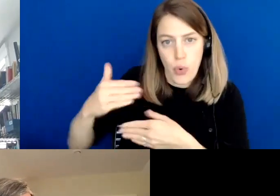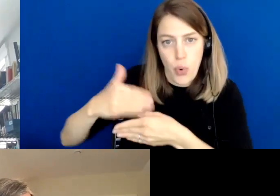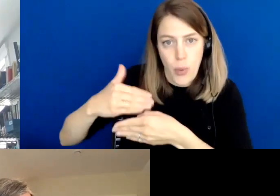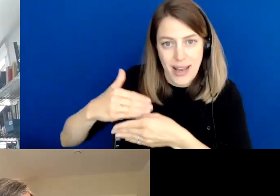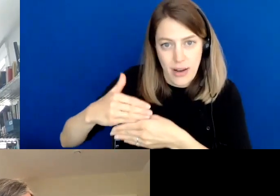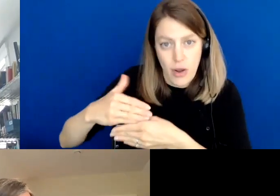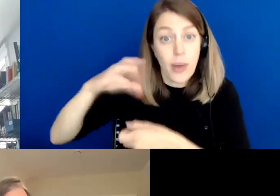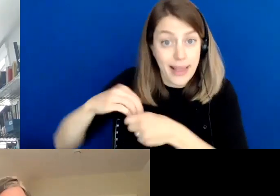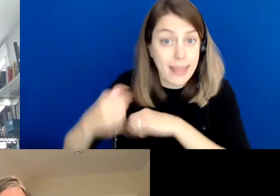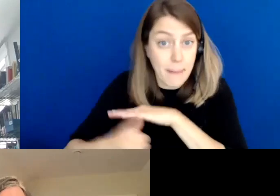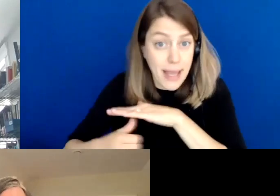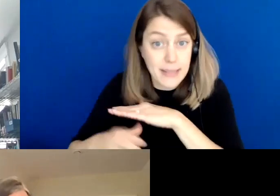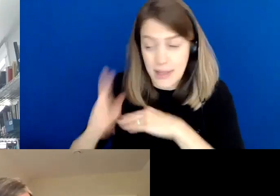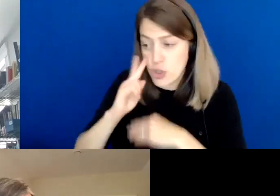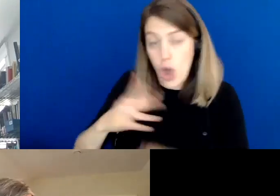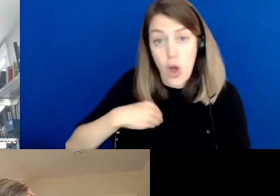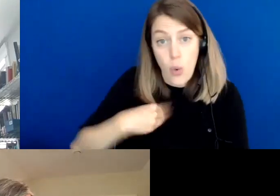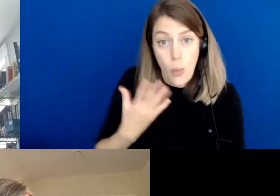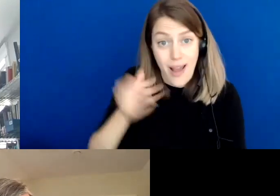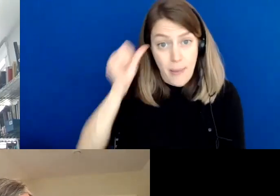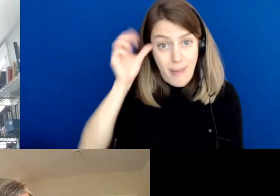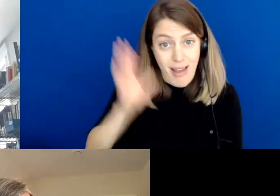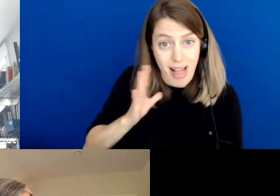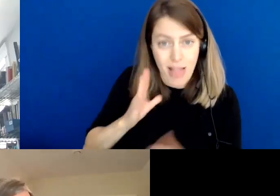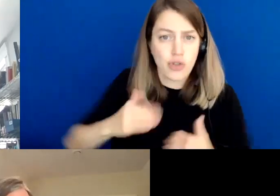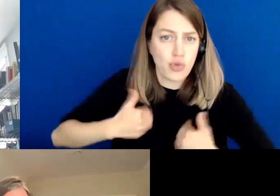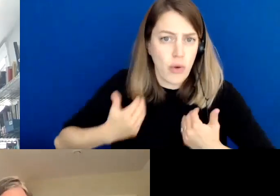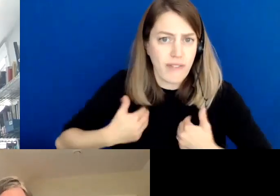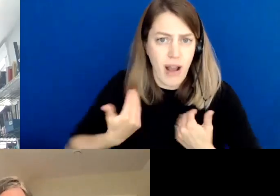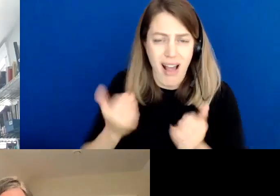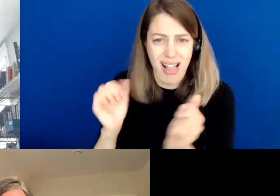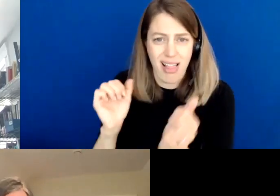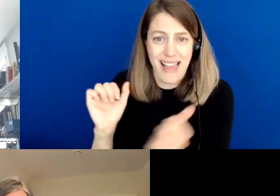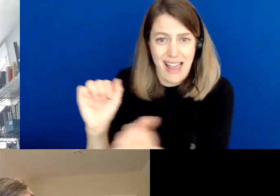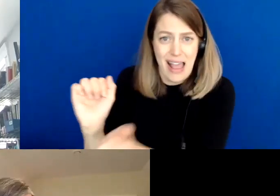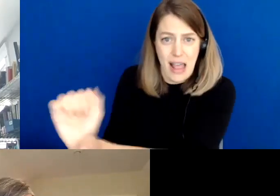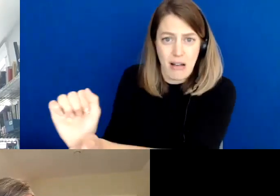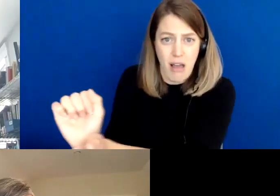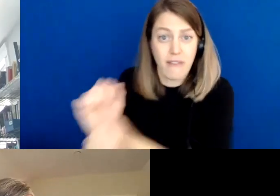a white male juvenile handcuffed to a chair in gym shorts